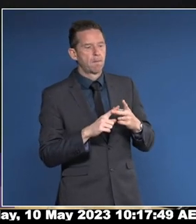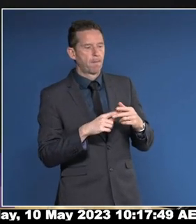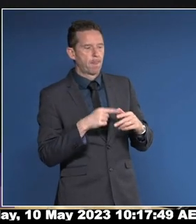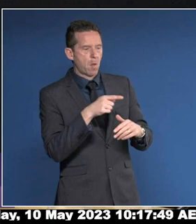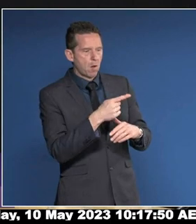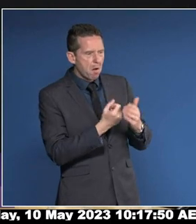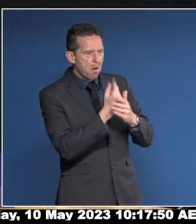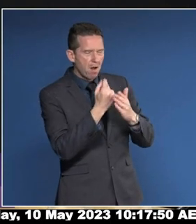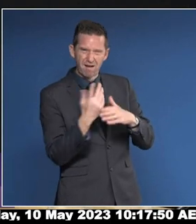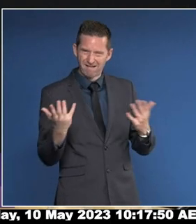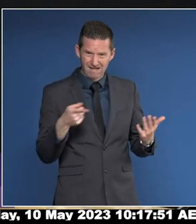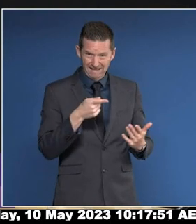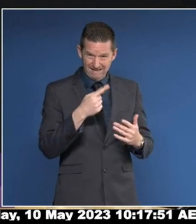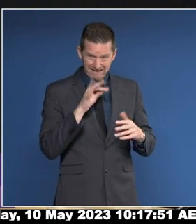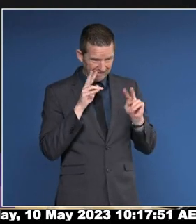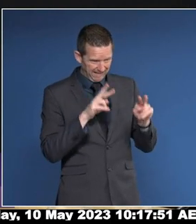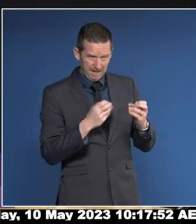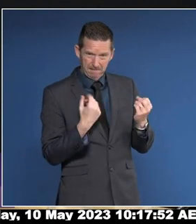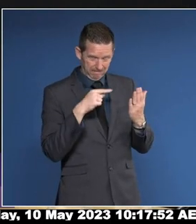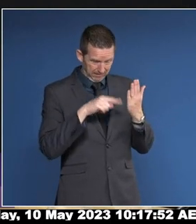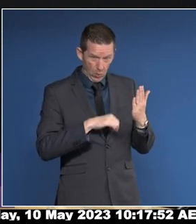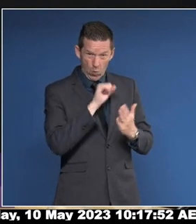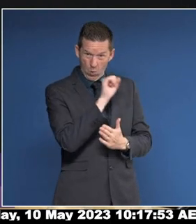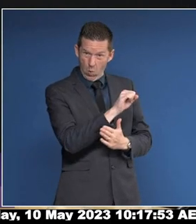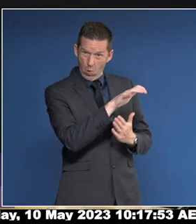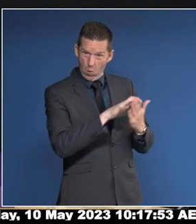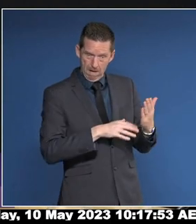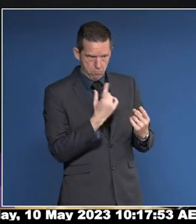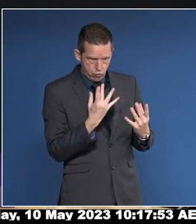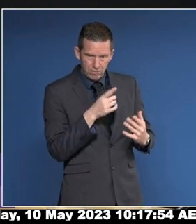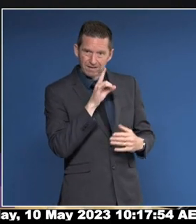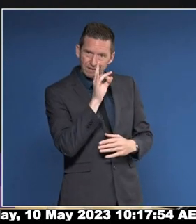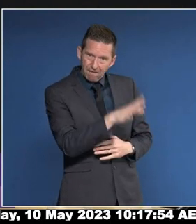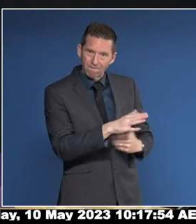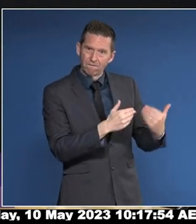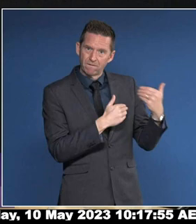There's not an evidence even on reflection of your part that our department - if this